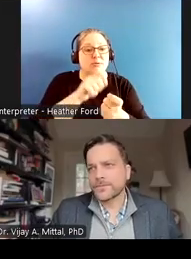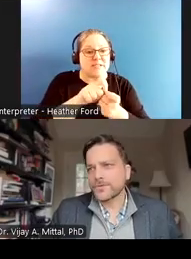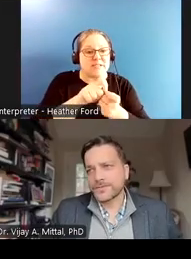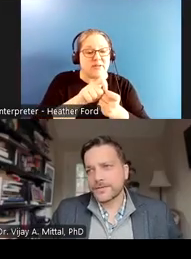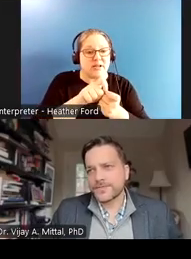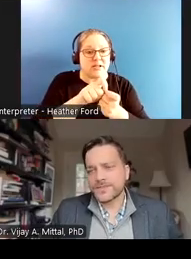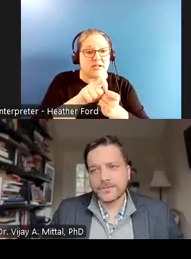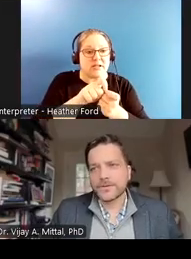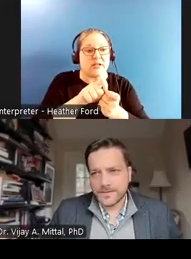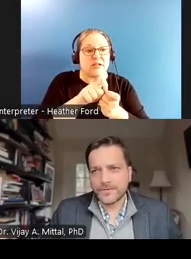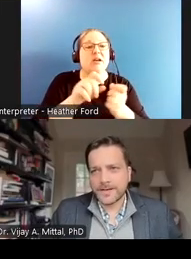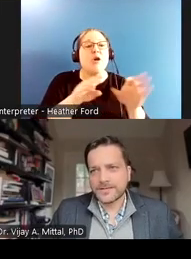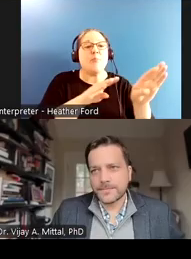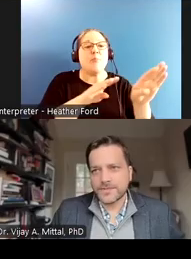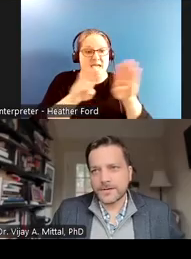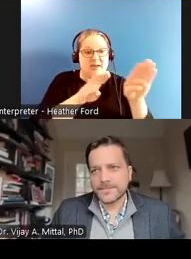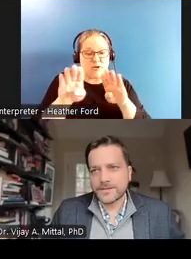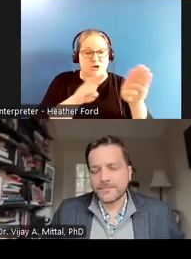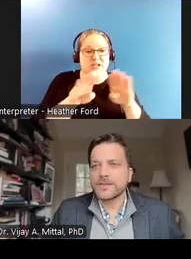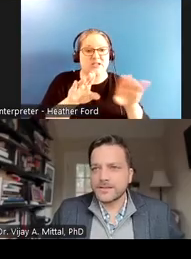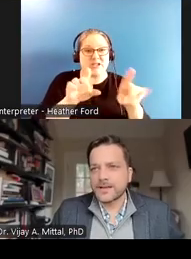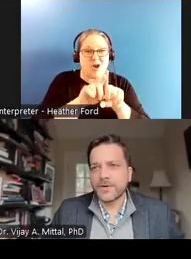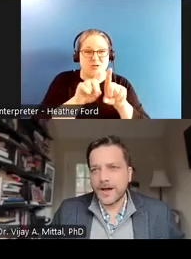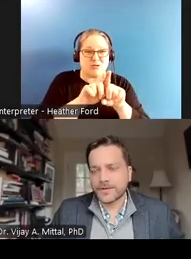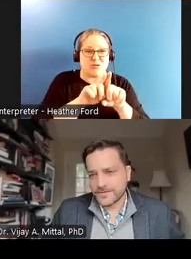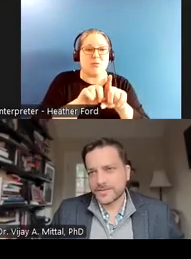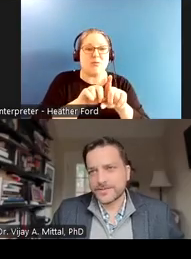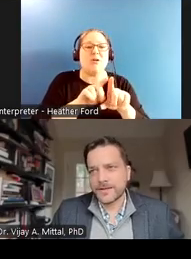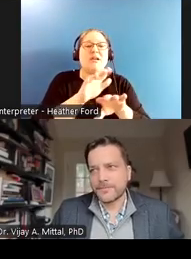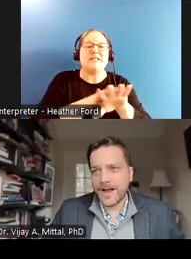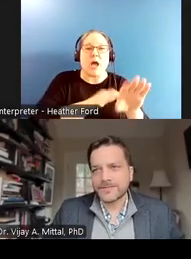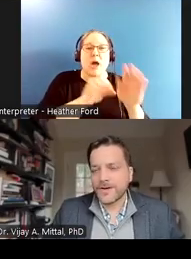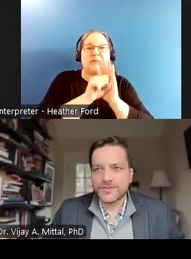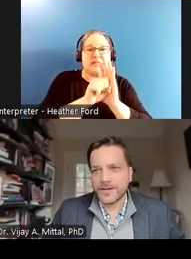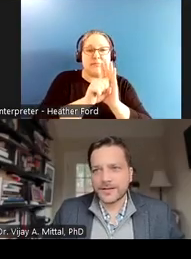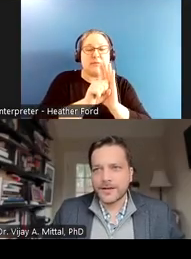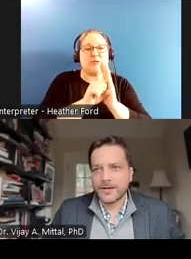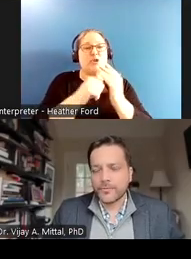emergence of subtle attenuated symptoms. And when these come about and start to impact functioning,